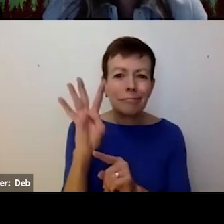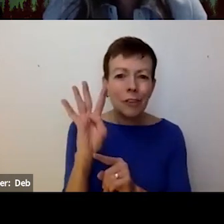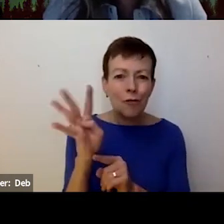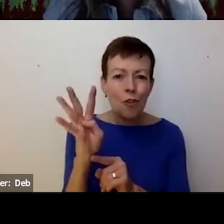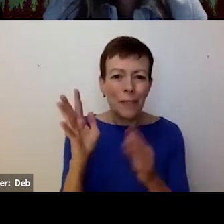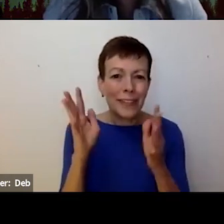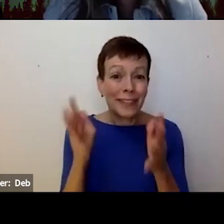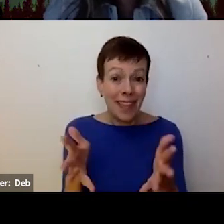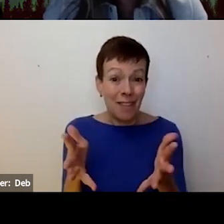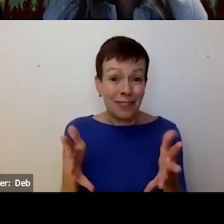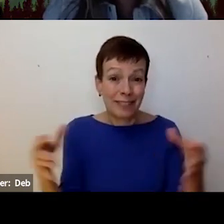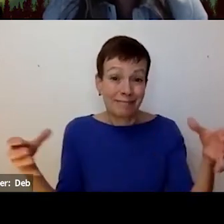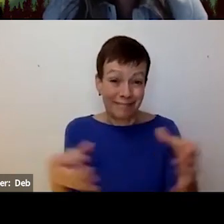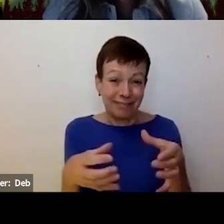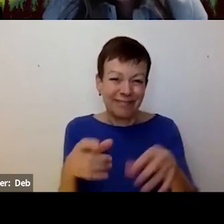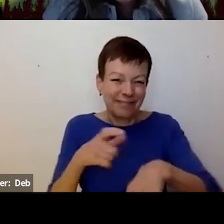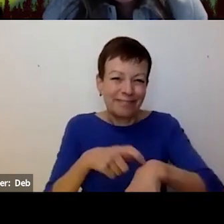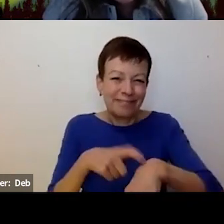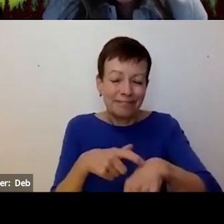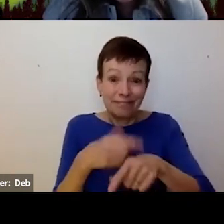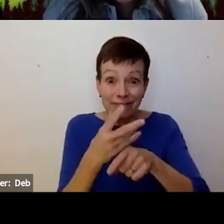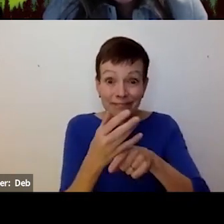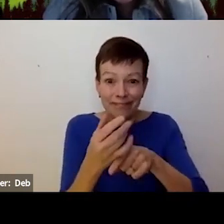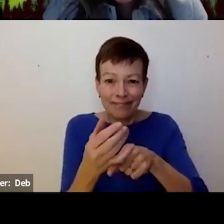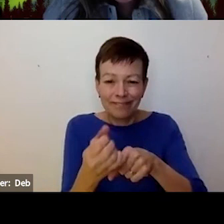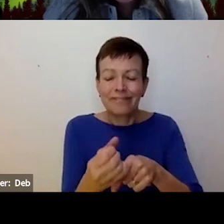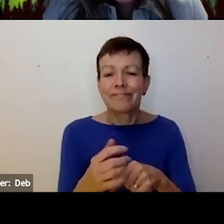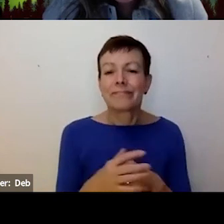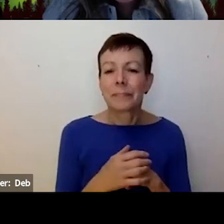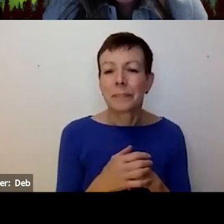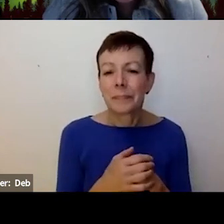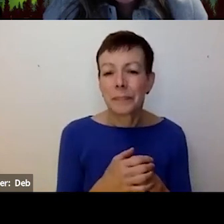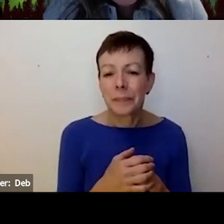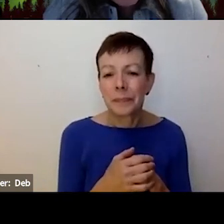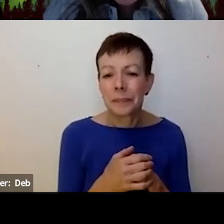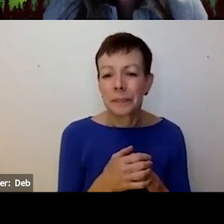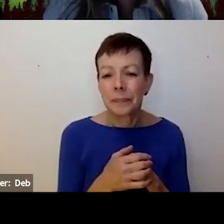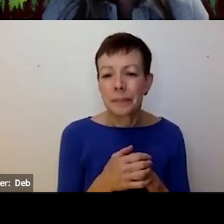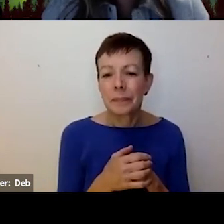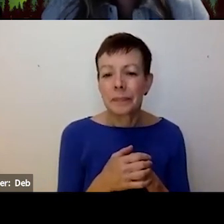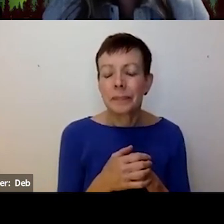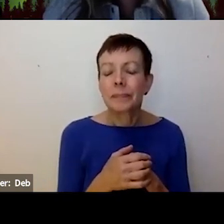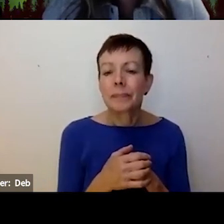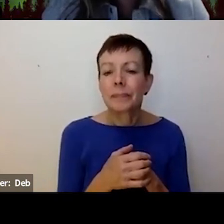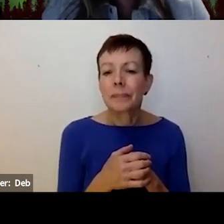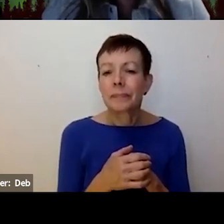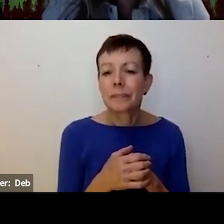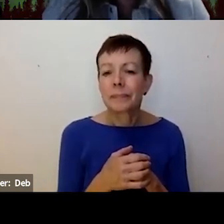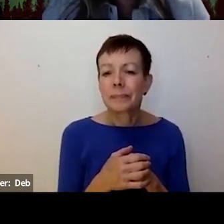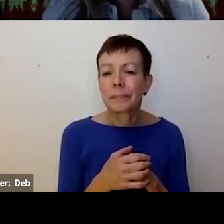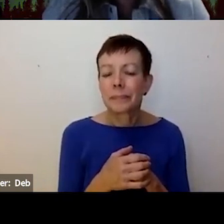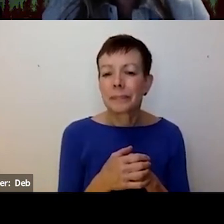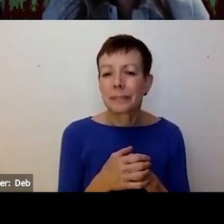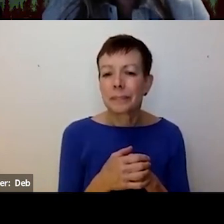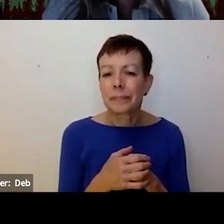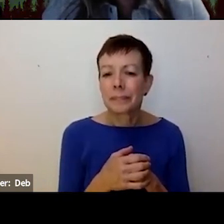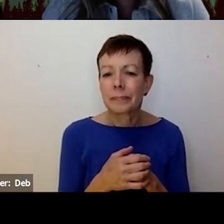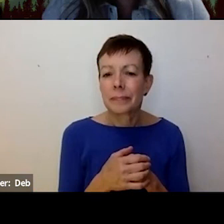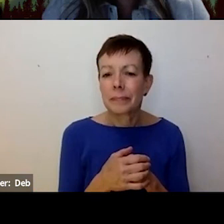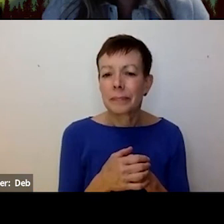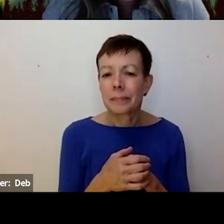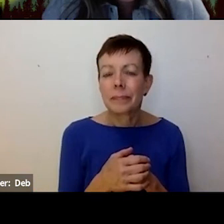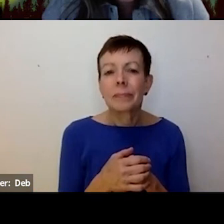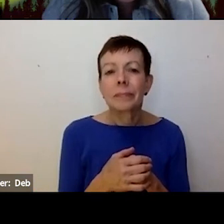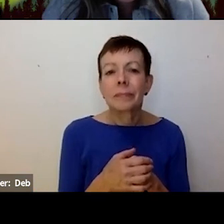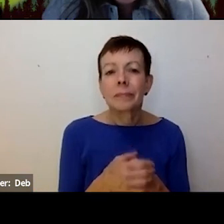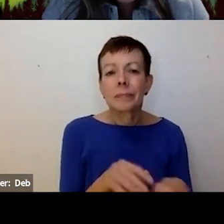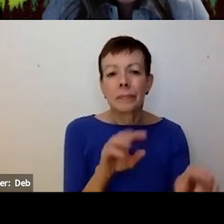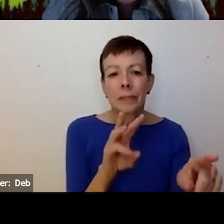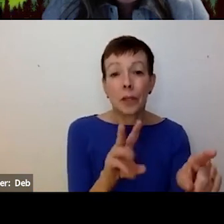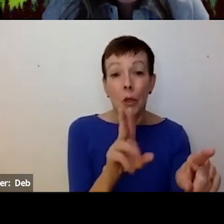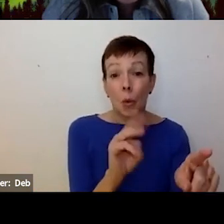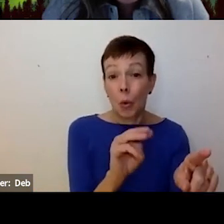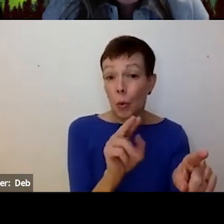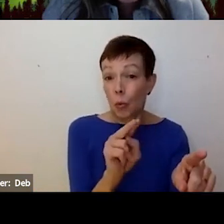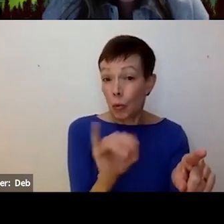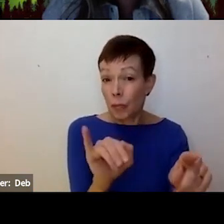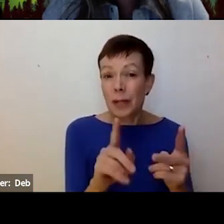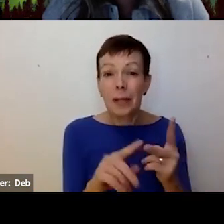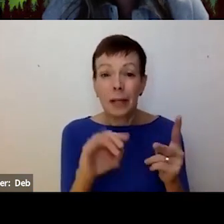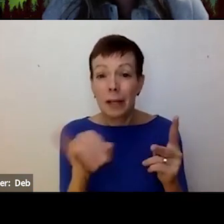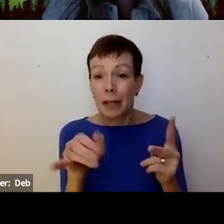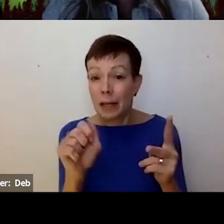time together. And that being said, Wunmi and jaqs and the other members of the cultural instigators,